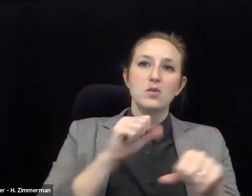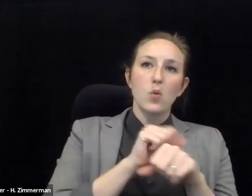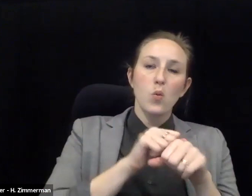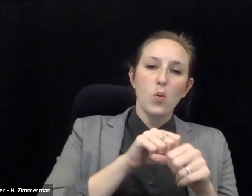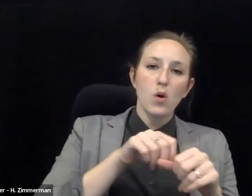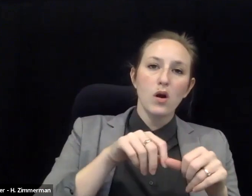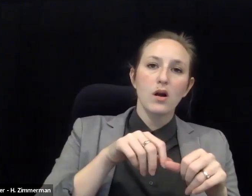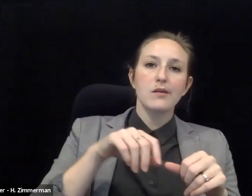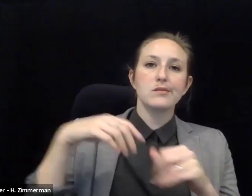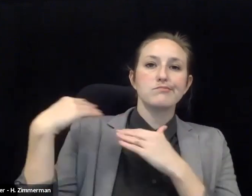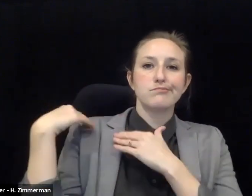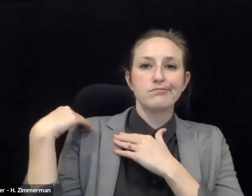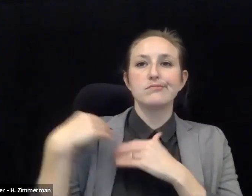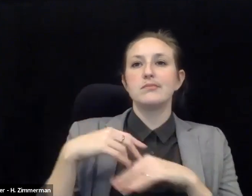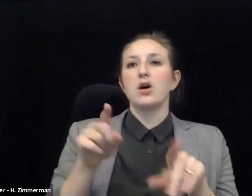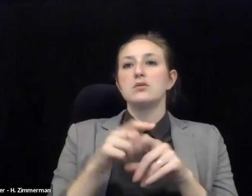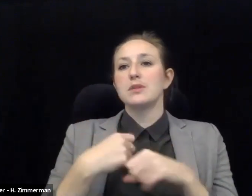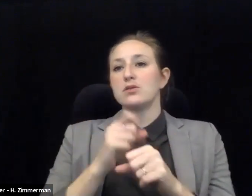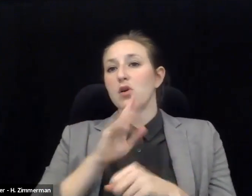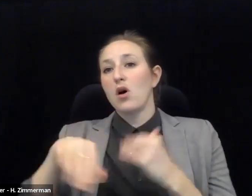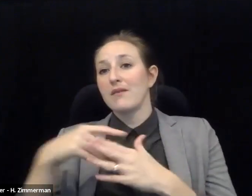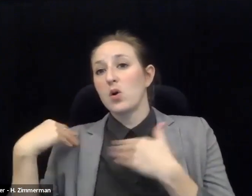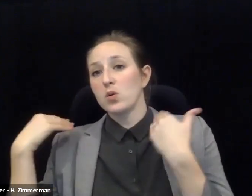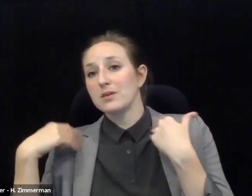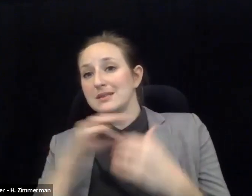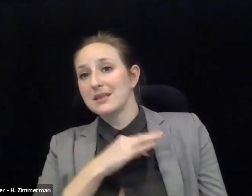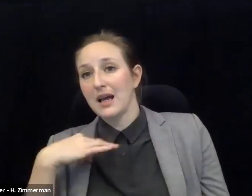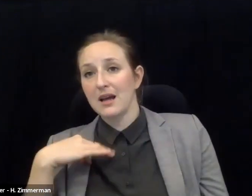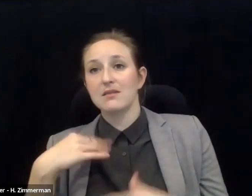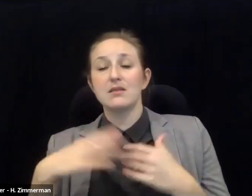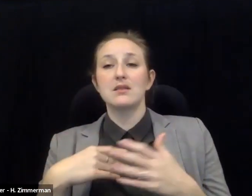that all of our youth staff, regardless if they were normal programming team admissions